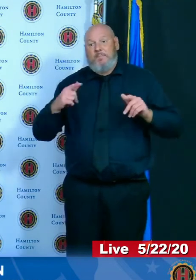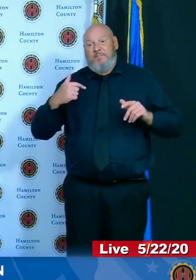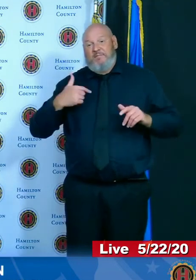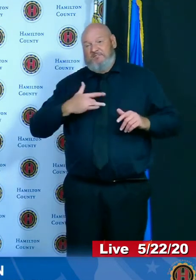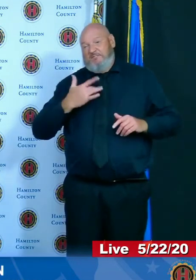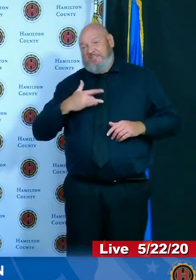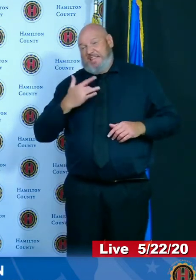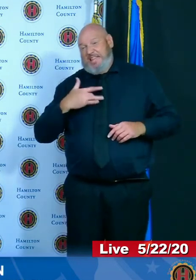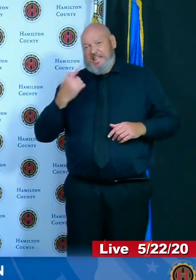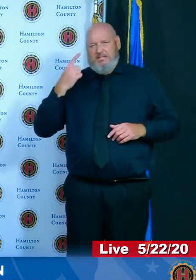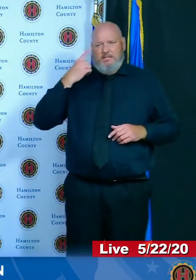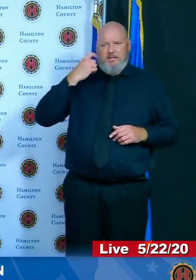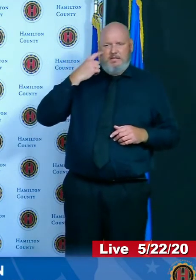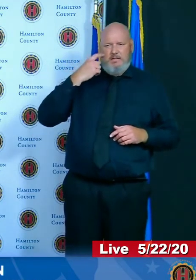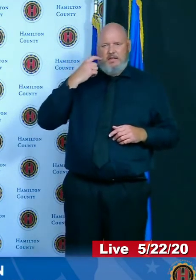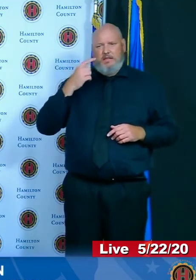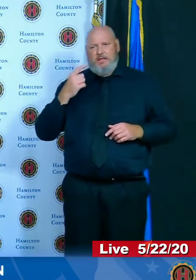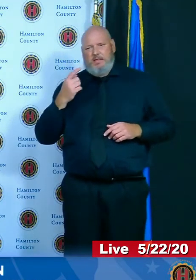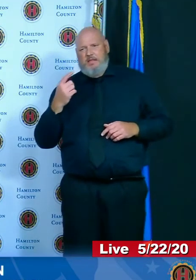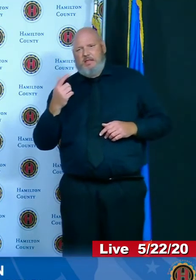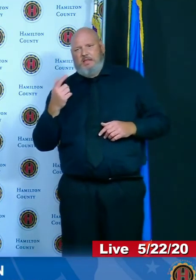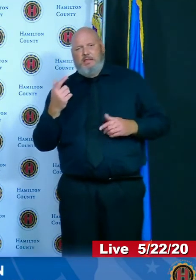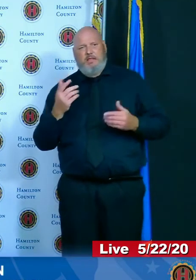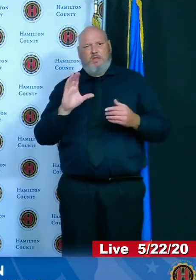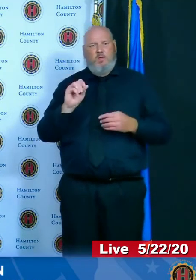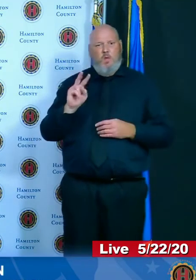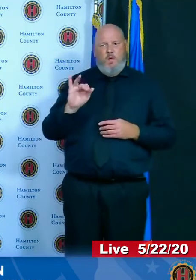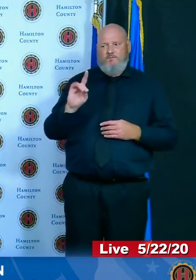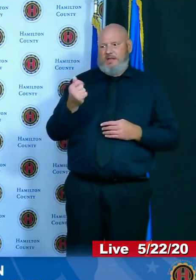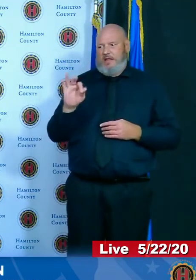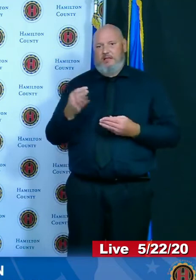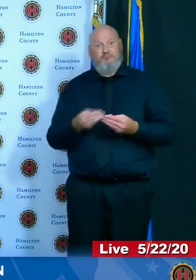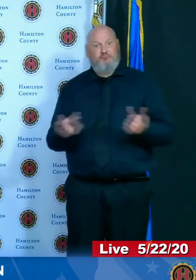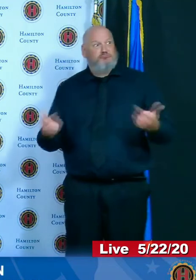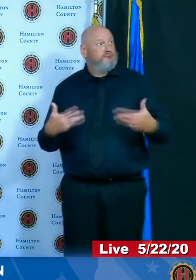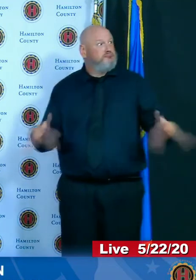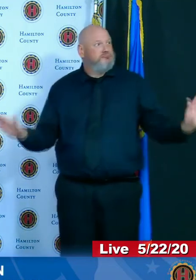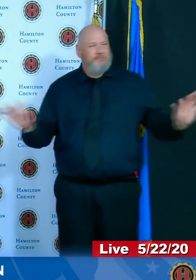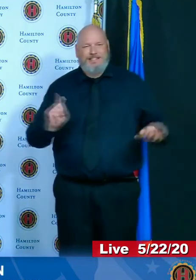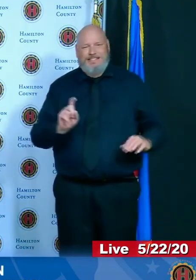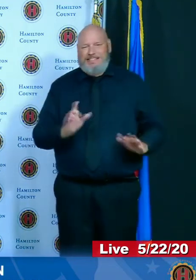we have to continue to make sure that we are taking the necessary steps if it's a